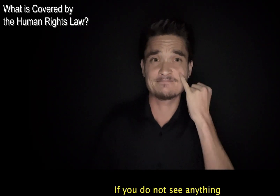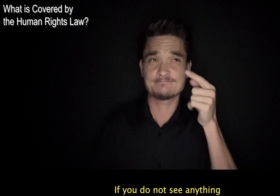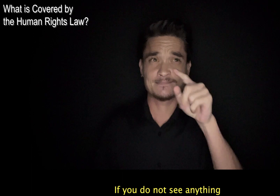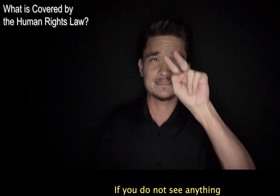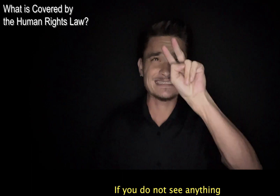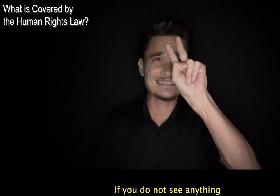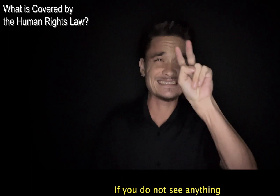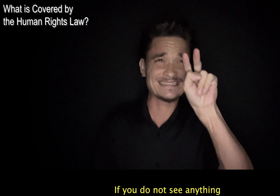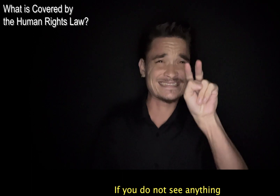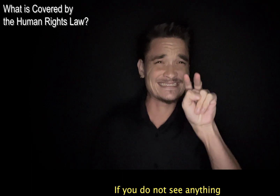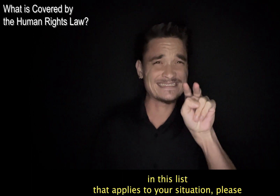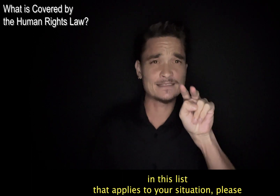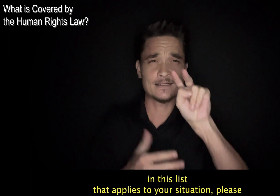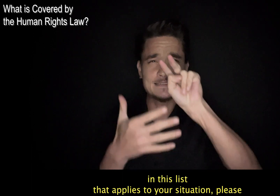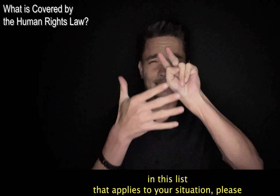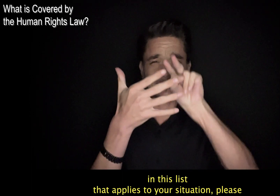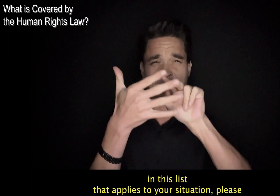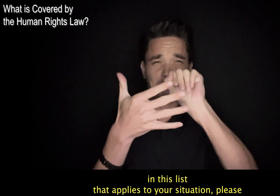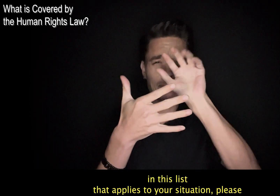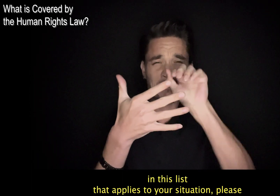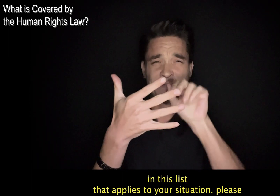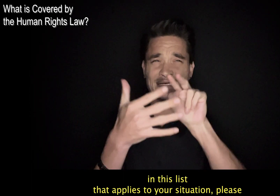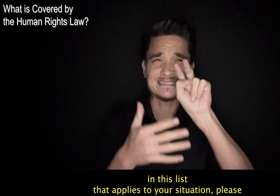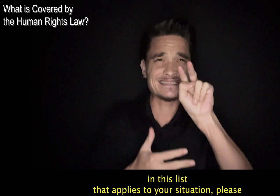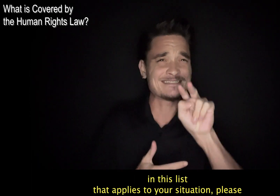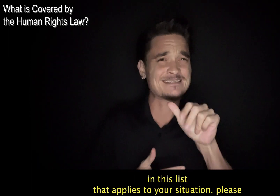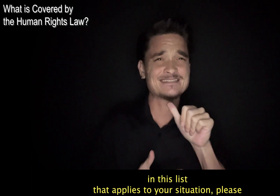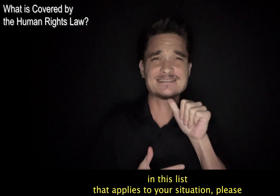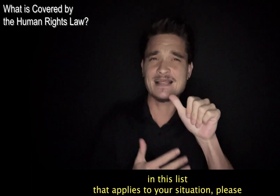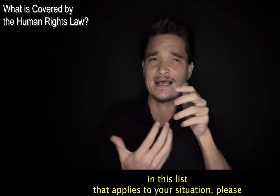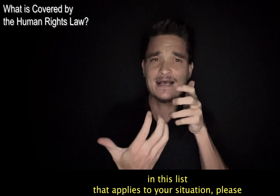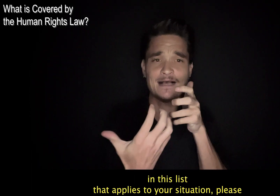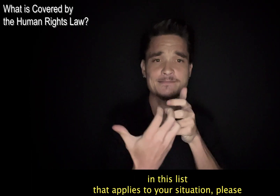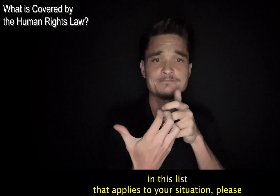If you do not see anything in this list that applies to your situation, please